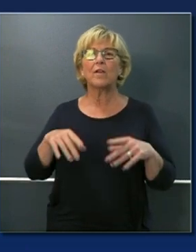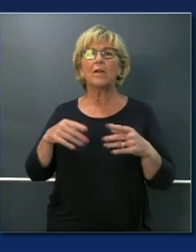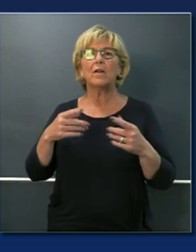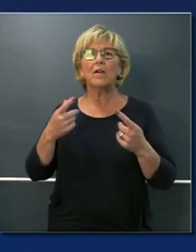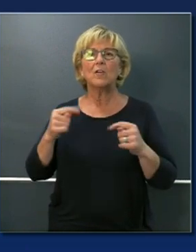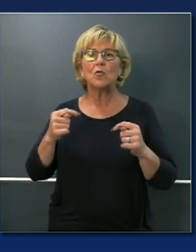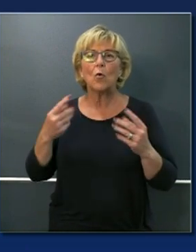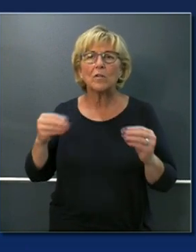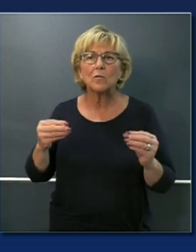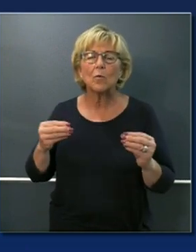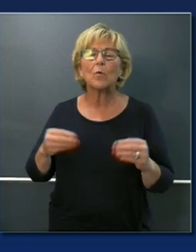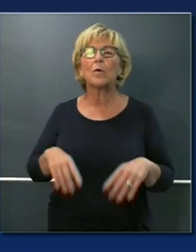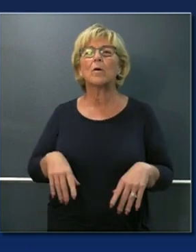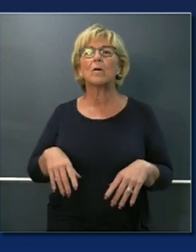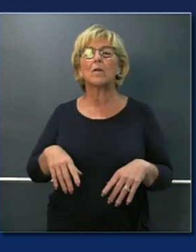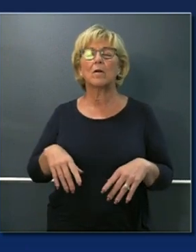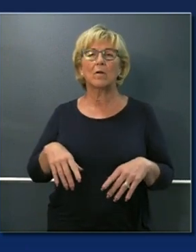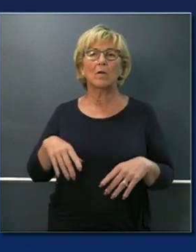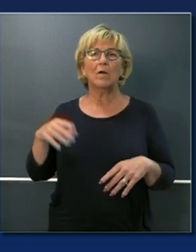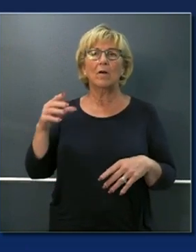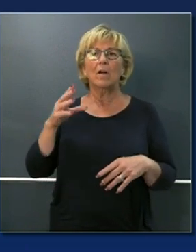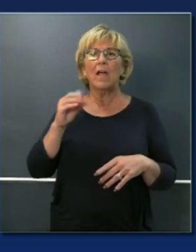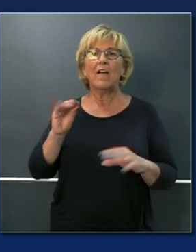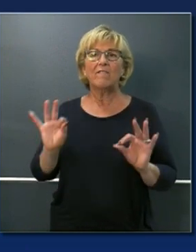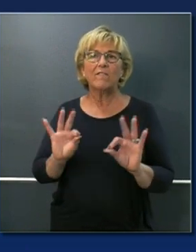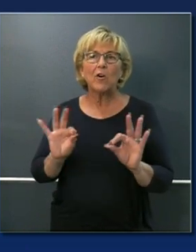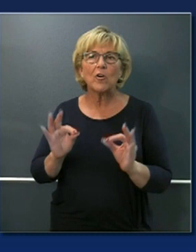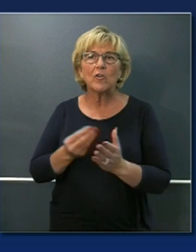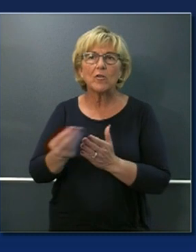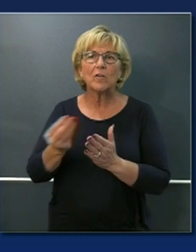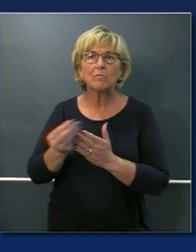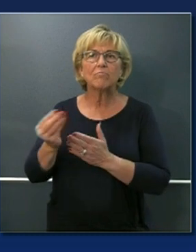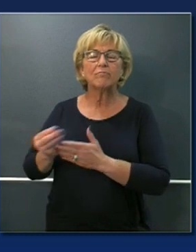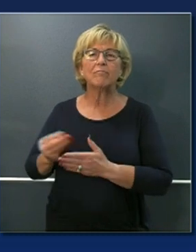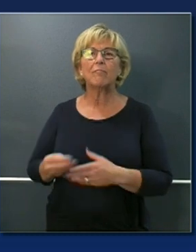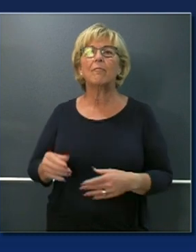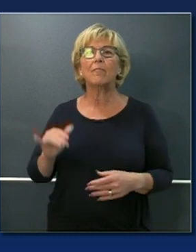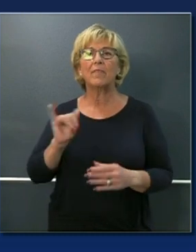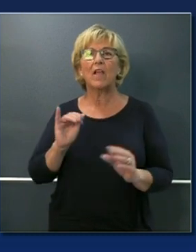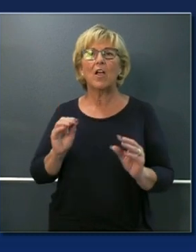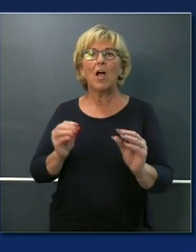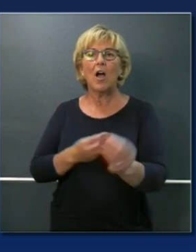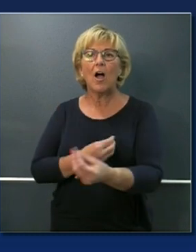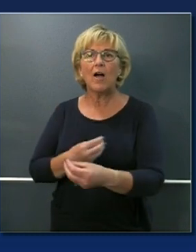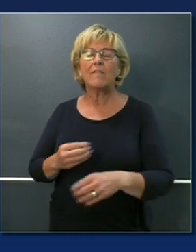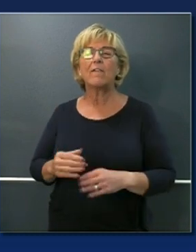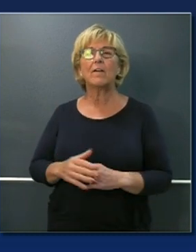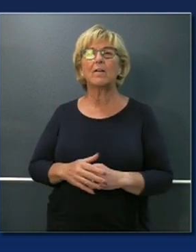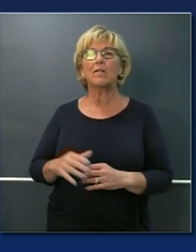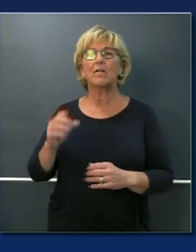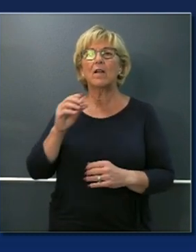. IN A STAGE 2 WE WILL FOCUS ON LOWER RISK WORKPLACES WHICH MEANS GRRDUALLY OPEN UP SOME OF THOSE WORKPLACES WITH ADAPTATIONS INCLUDING THINGS LIKE RETAIL, ALLOWING FOR CURBSIDE PICK UP, MANUFACTURING